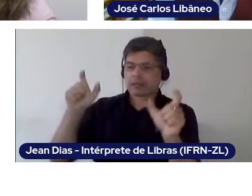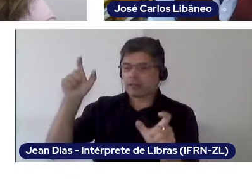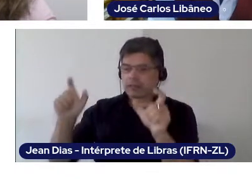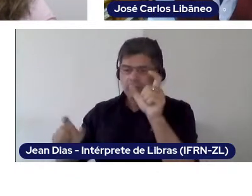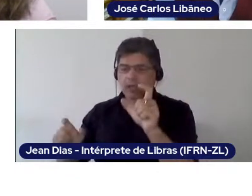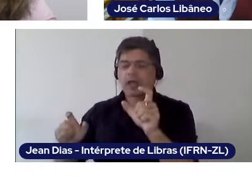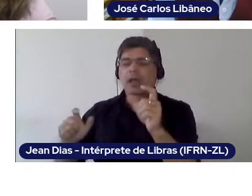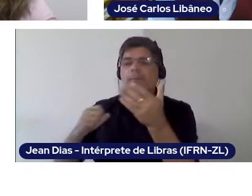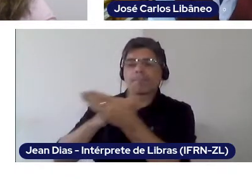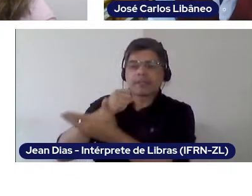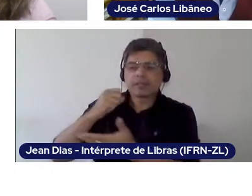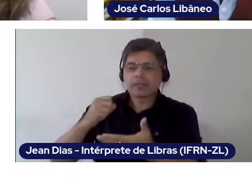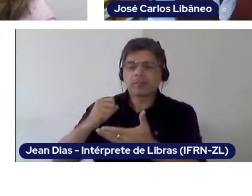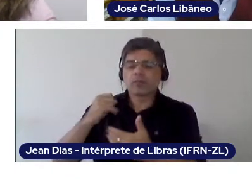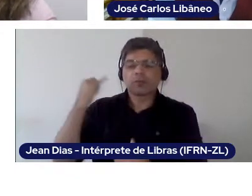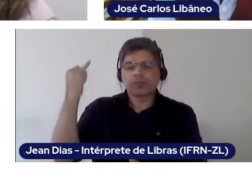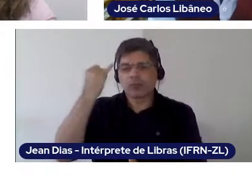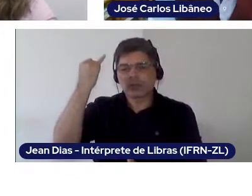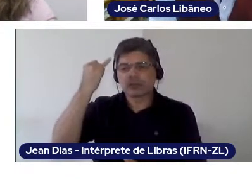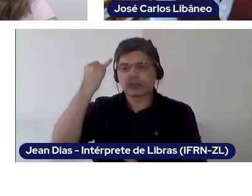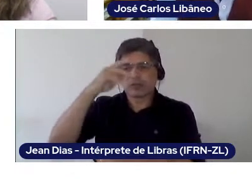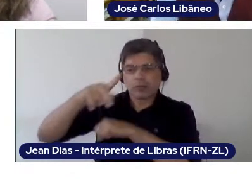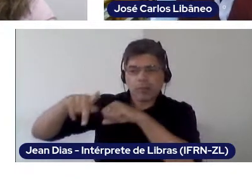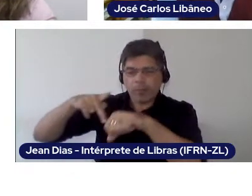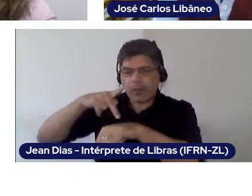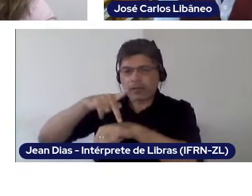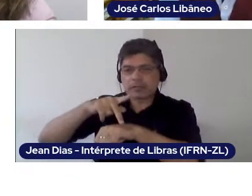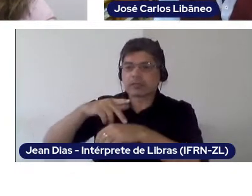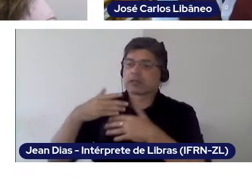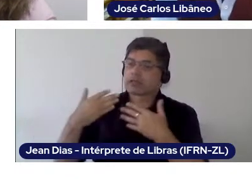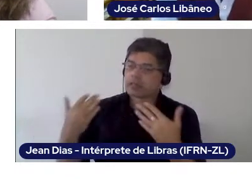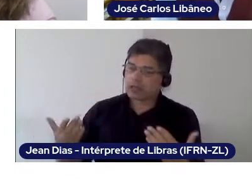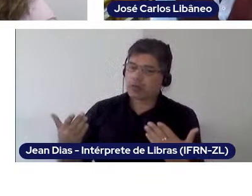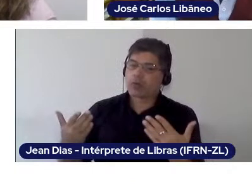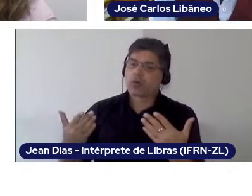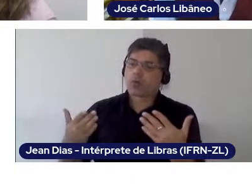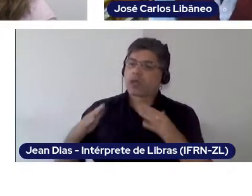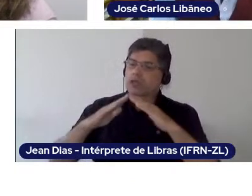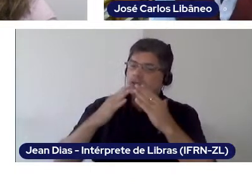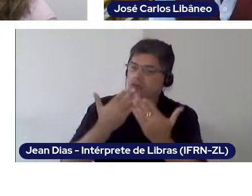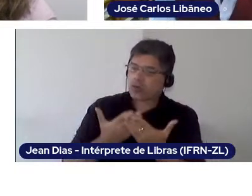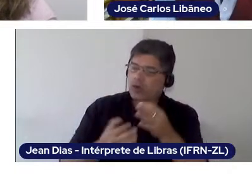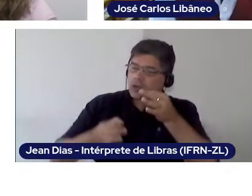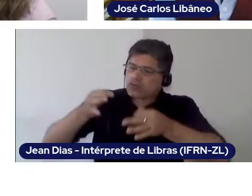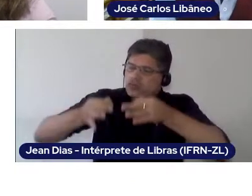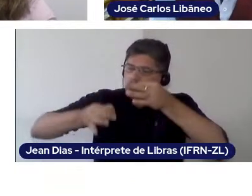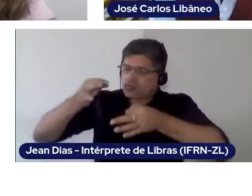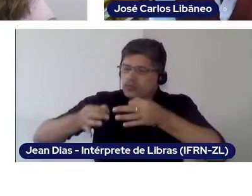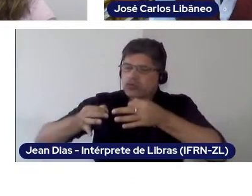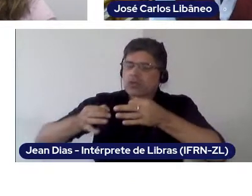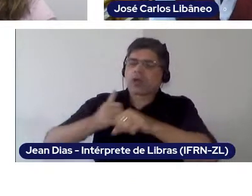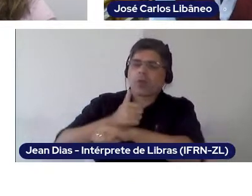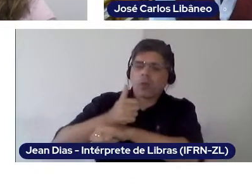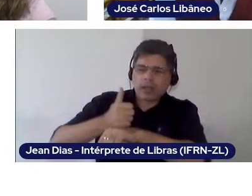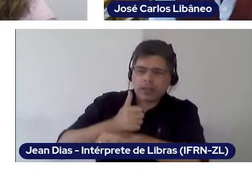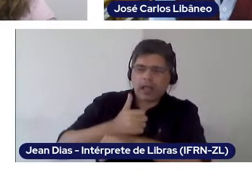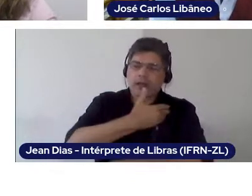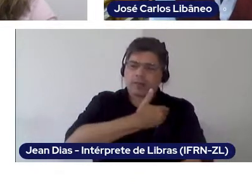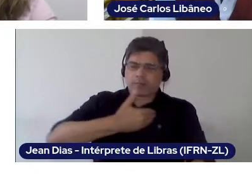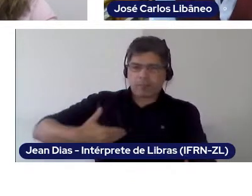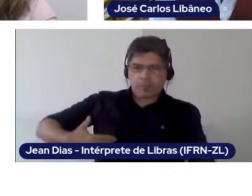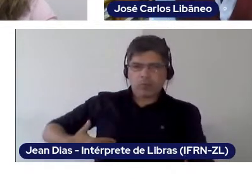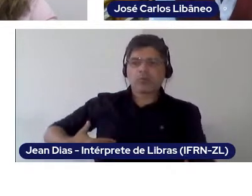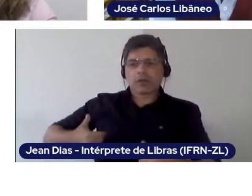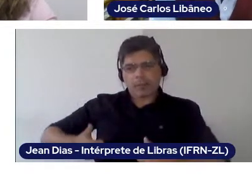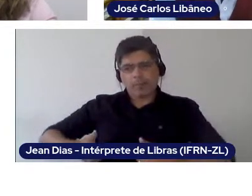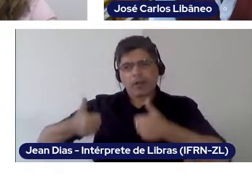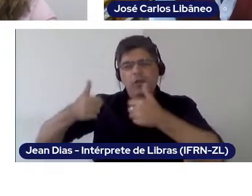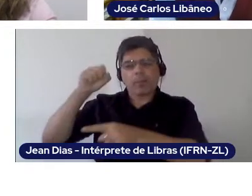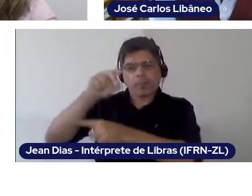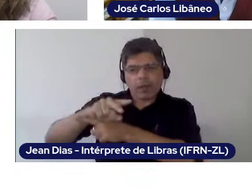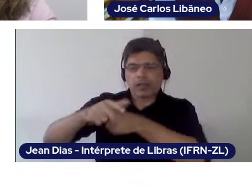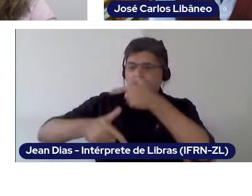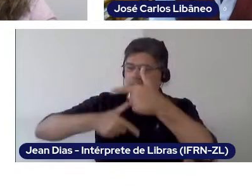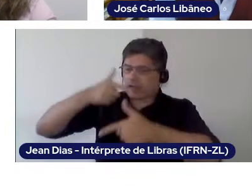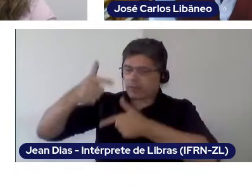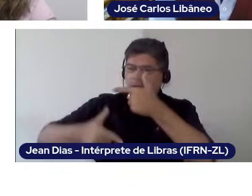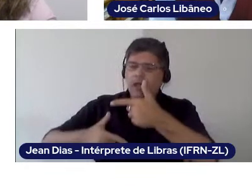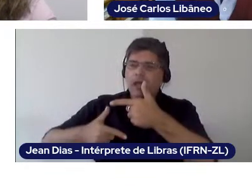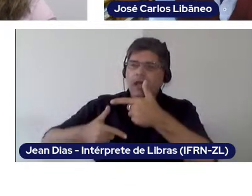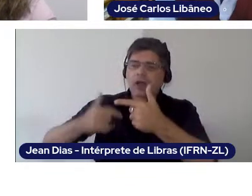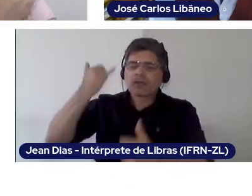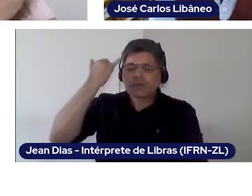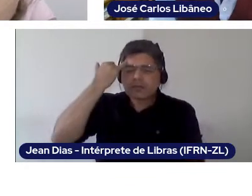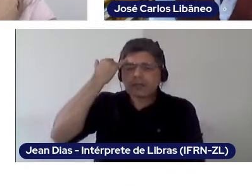And with that preparing for a profession. So that means to say that a fair school is a great public school, that has been idealized by many brazilians fighting for it.